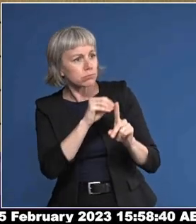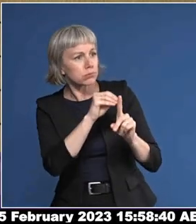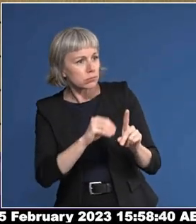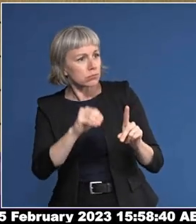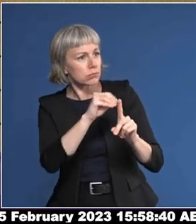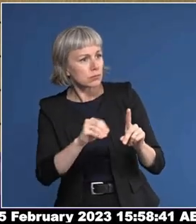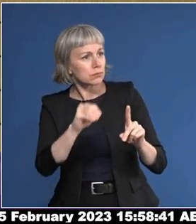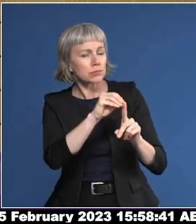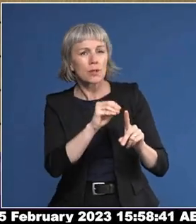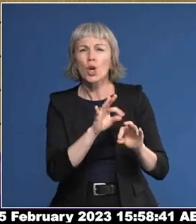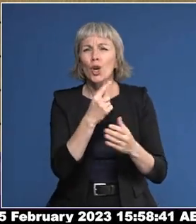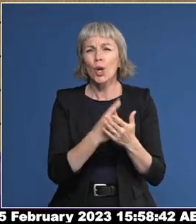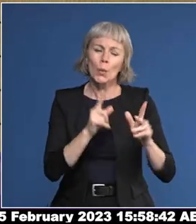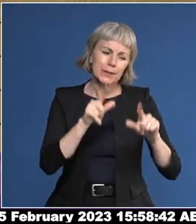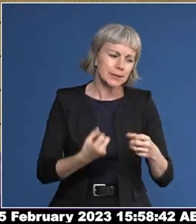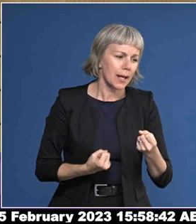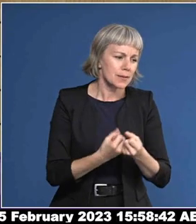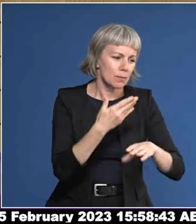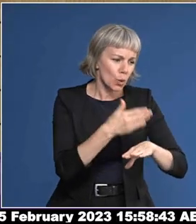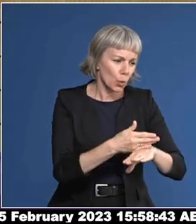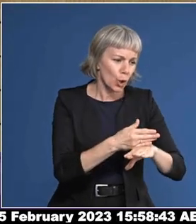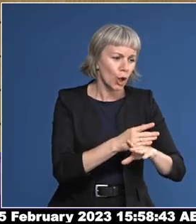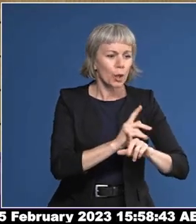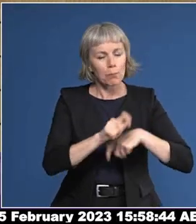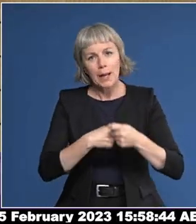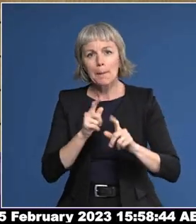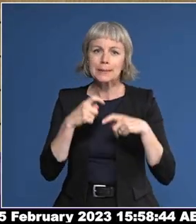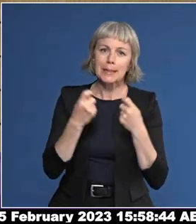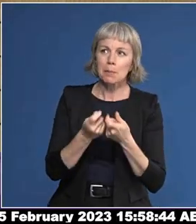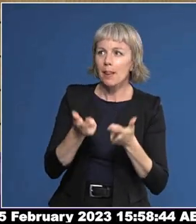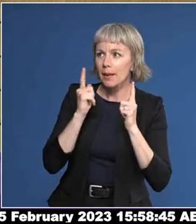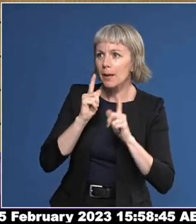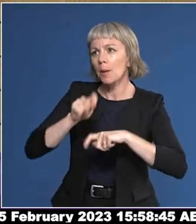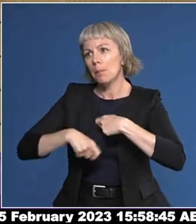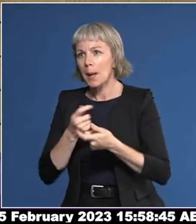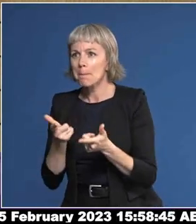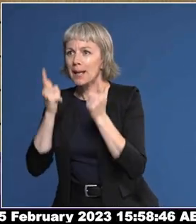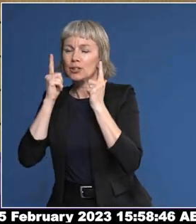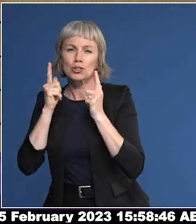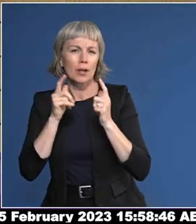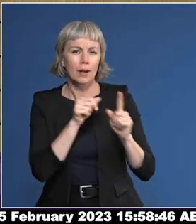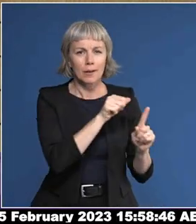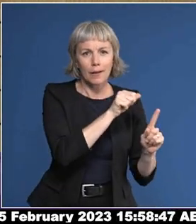become a regional manager, become a CEO, but also in terms of developing their own